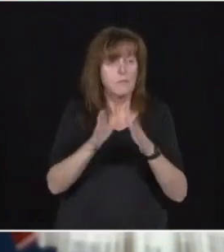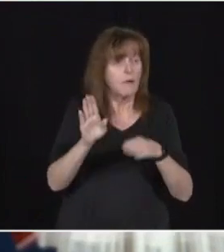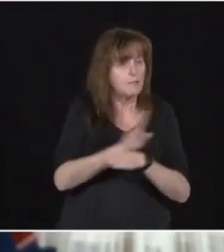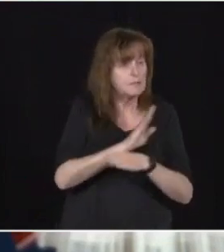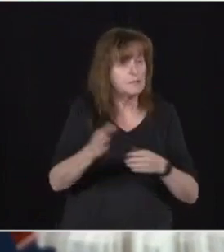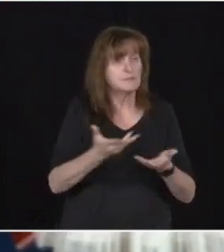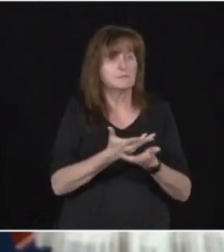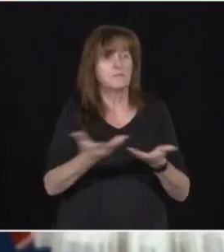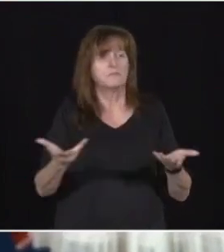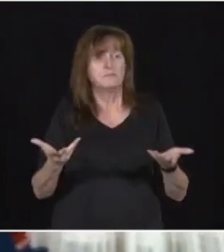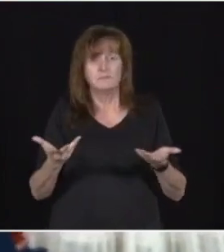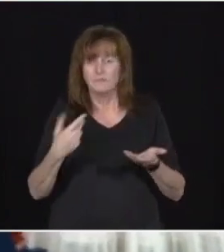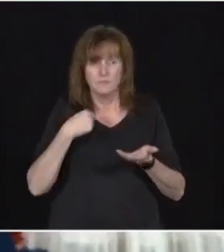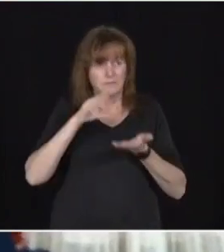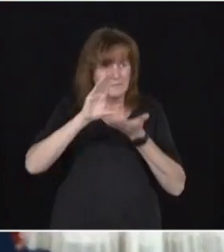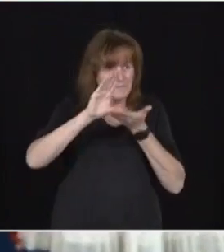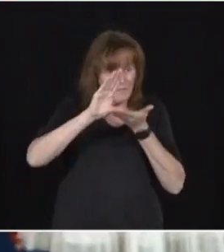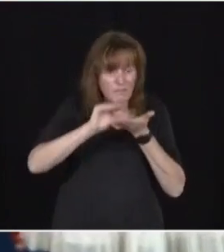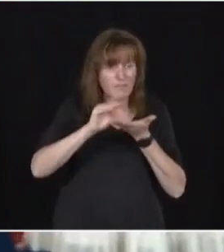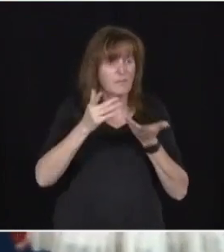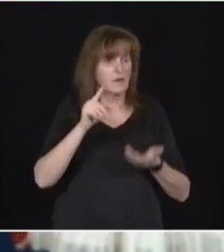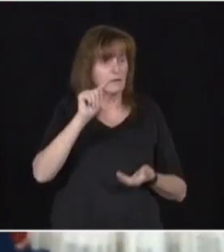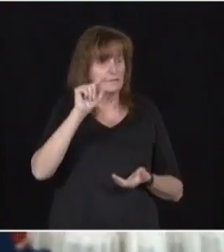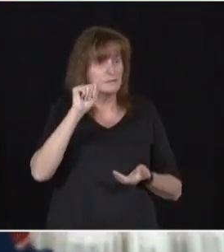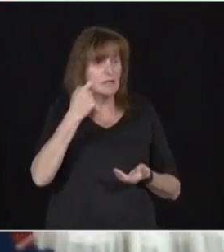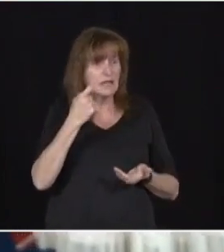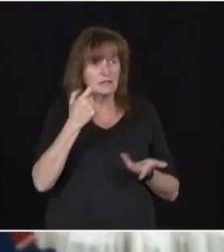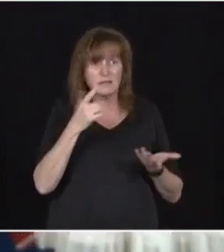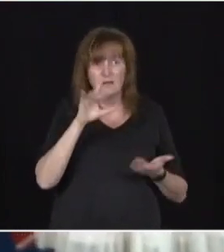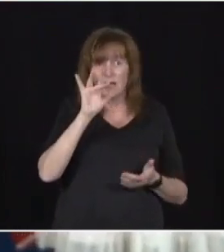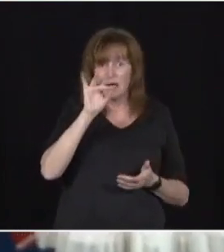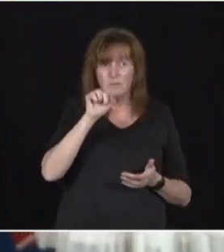have over the last two years by giving them a reduction and their overall taxes by